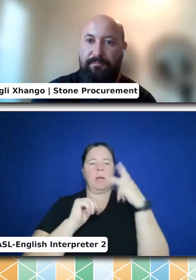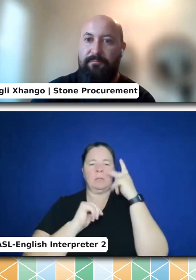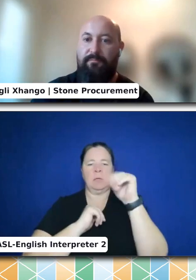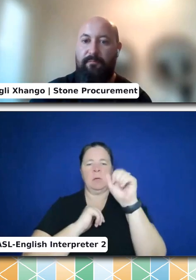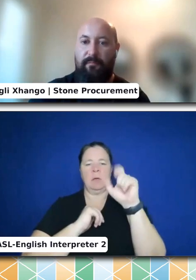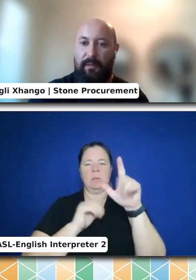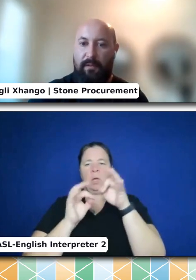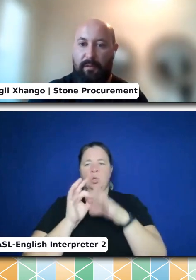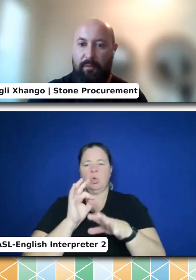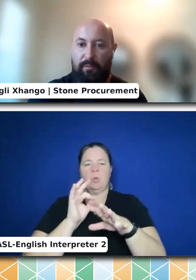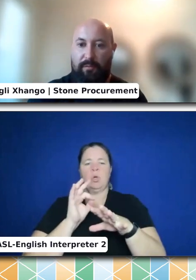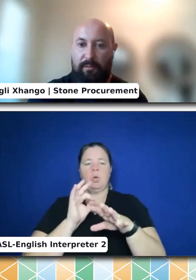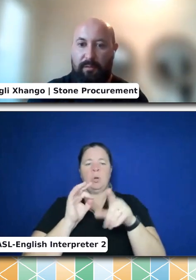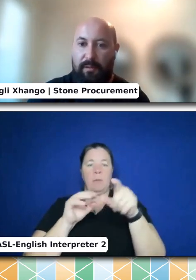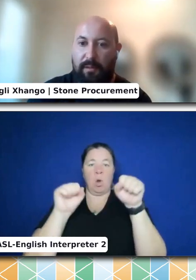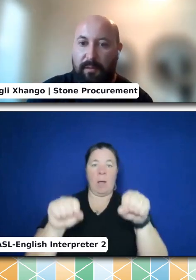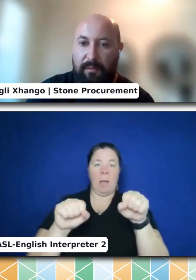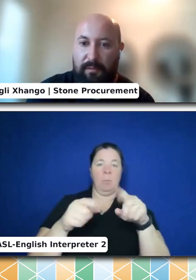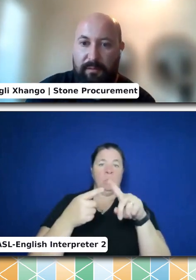I just want to make sure that they're able to, uh, to, uh, see the interpreter before we move on.